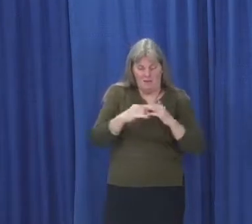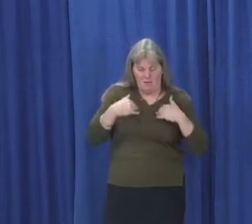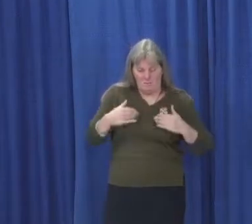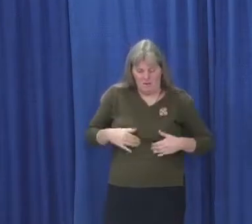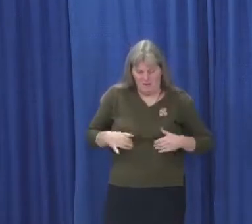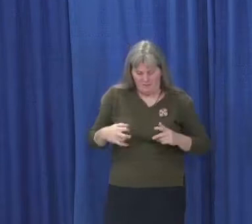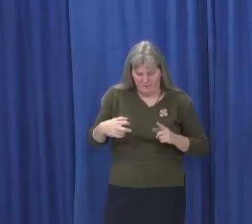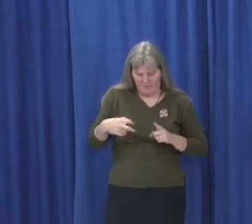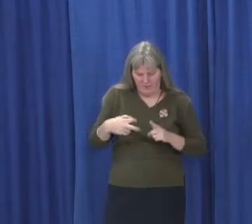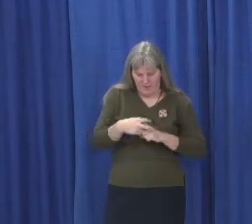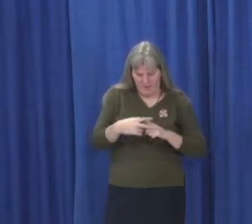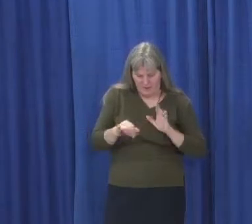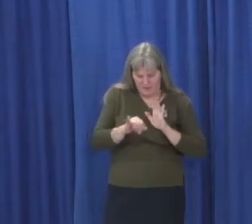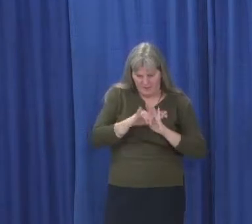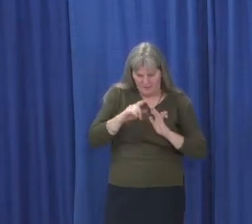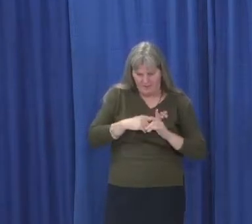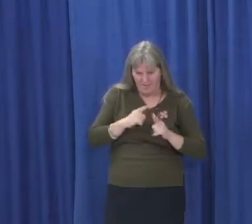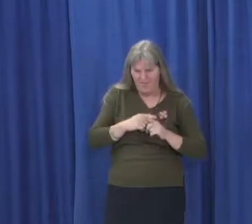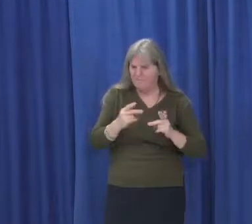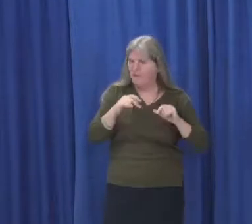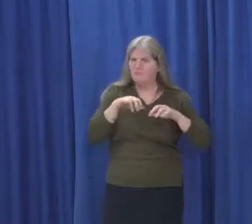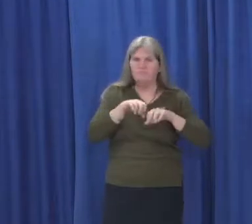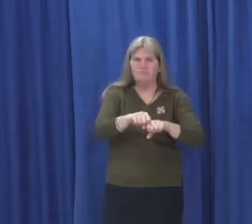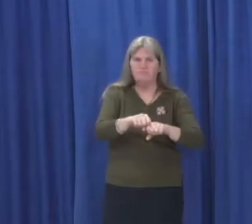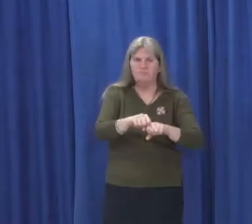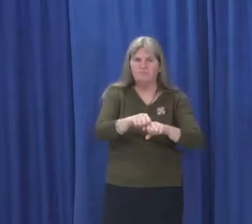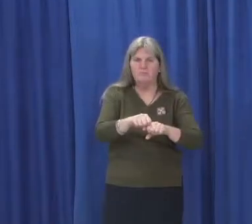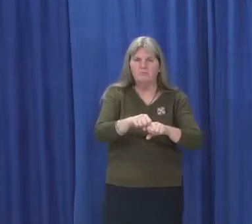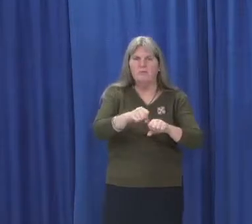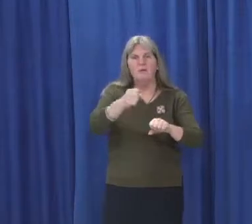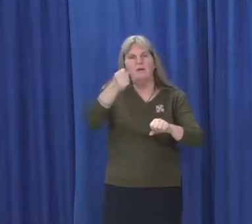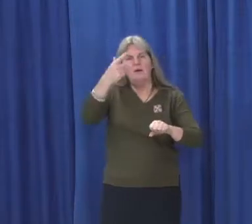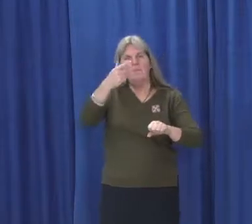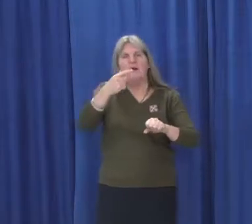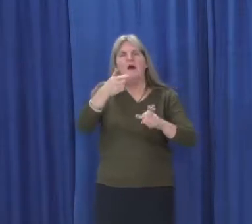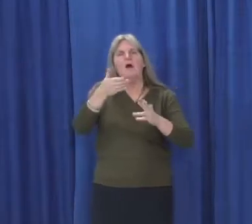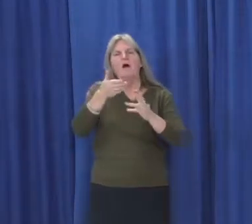before. However, slowly over time our